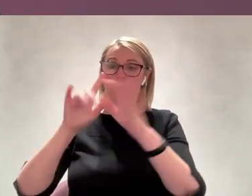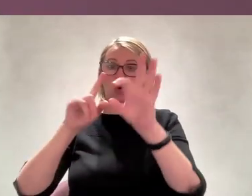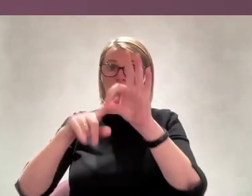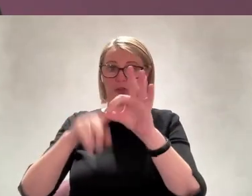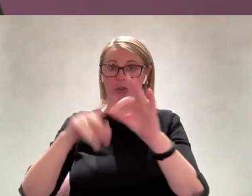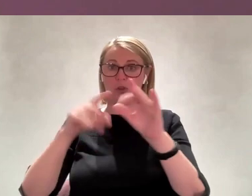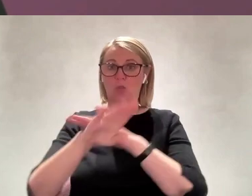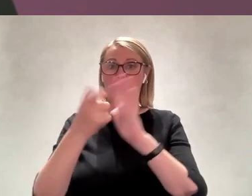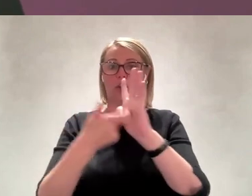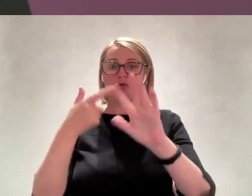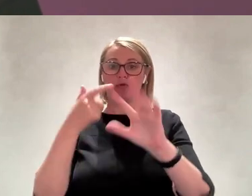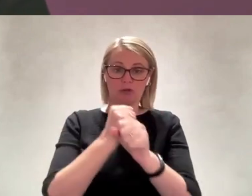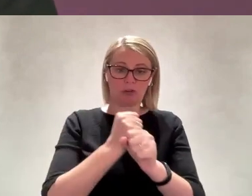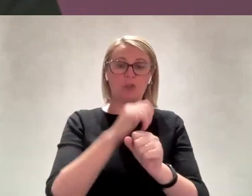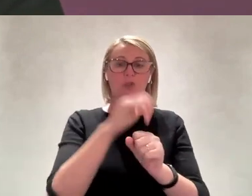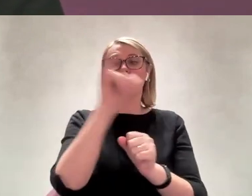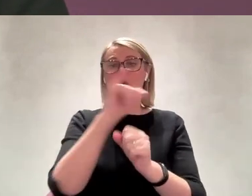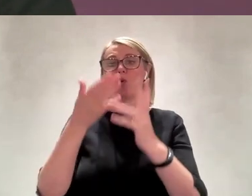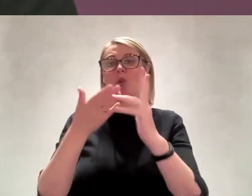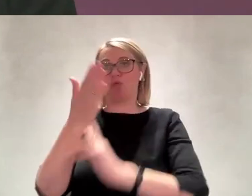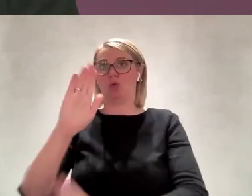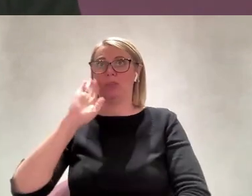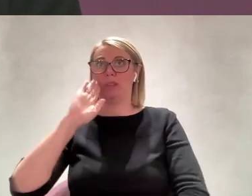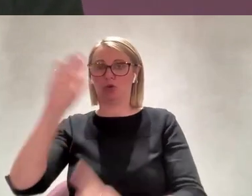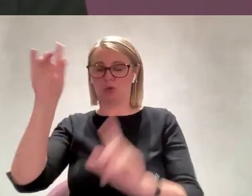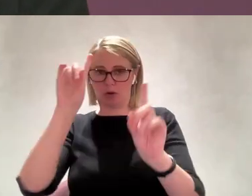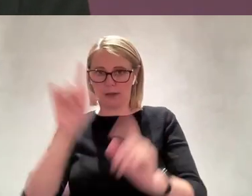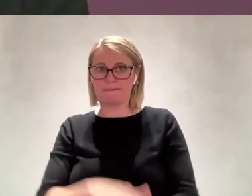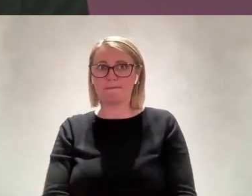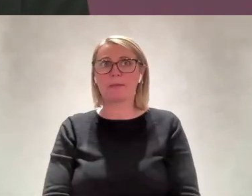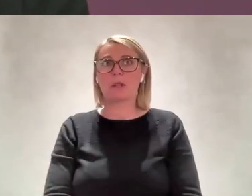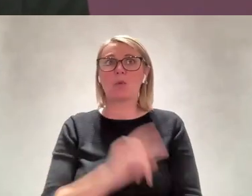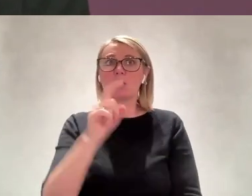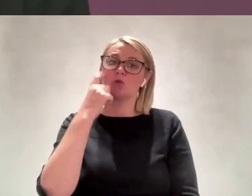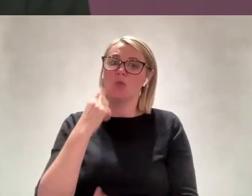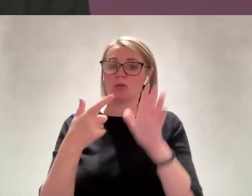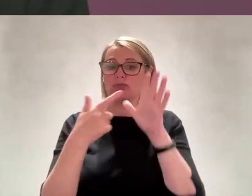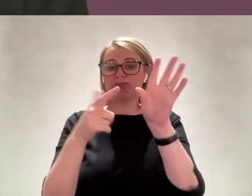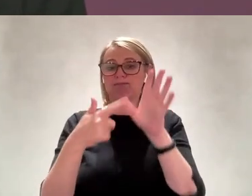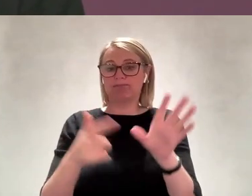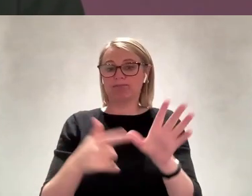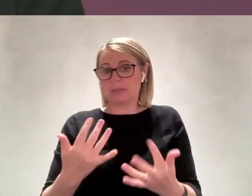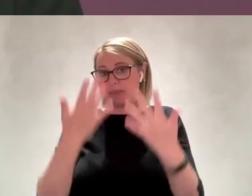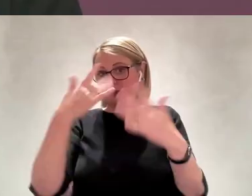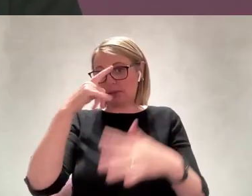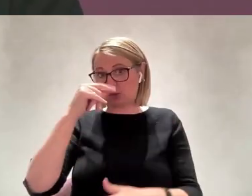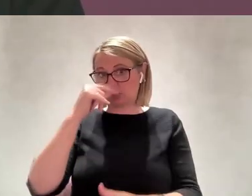with their registration or during the presentations today. So we'll try to answer as many as possible and we'll try